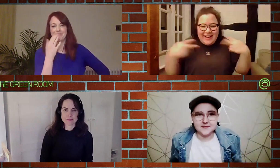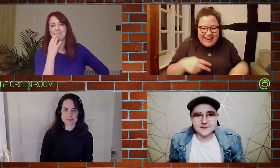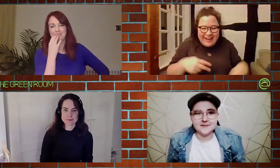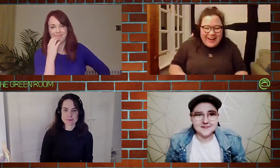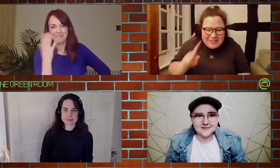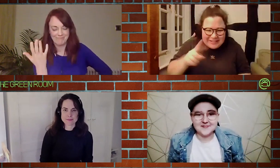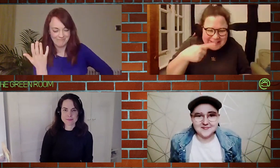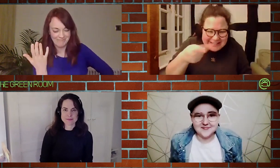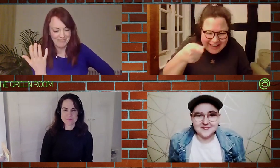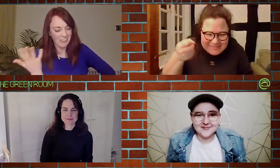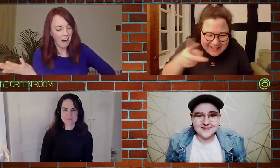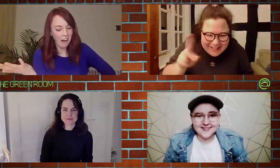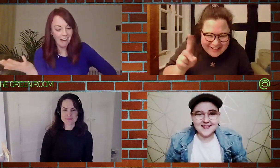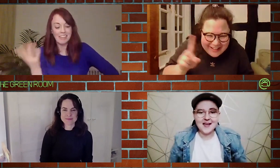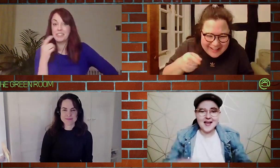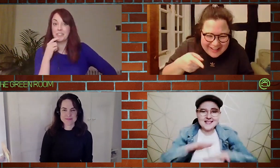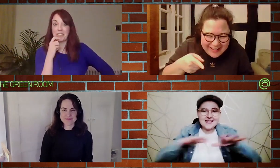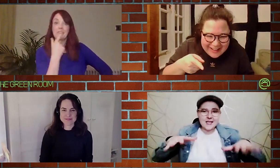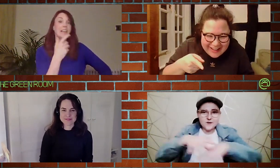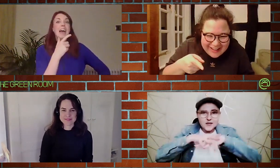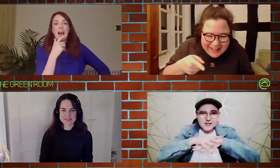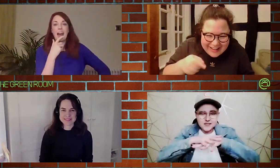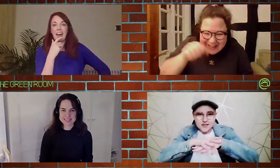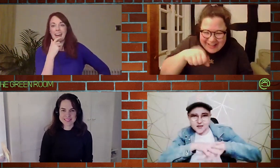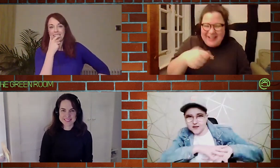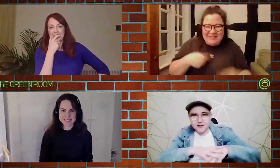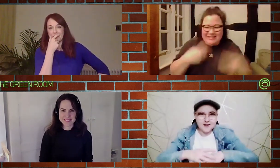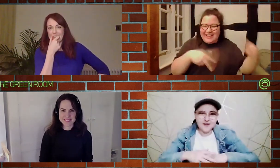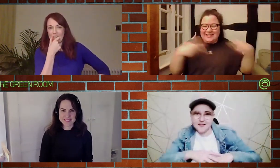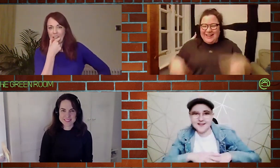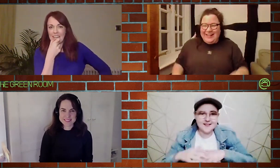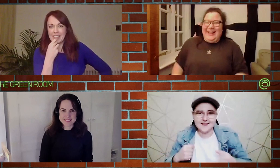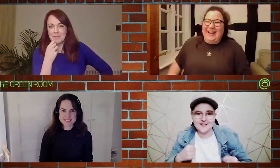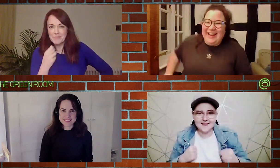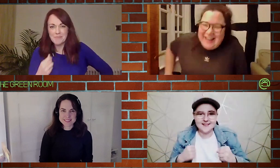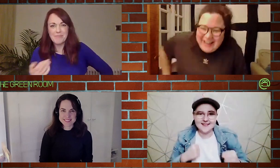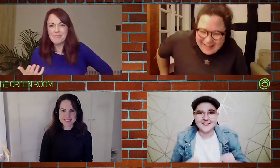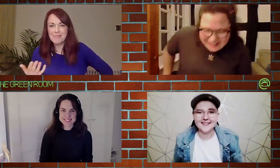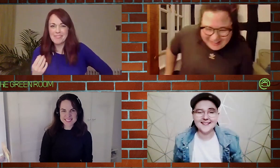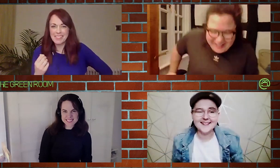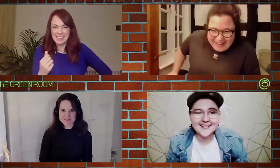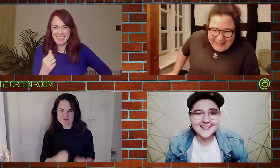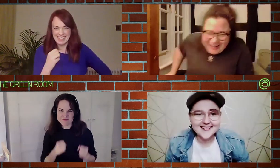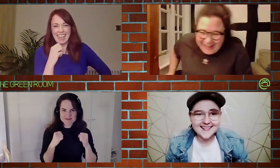Dancing. Brooklyn, what'd you say? Stage fighting. Getting in the mix.